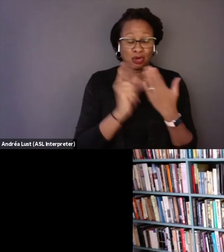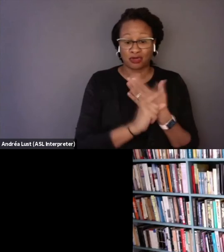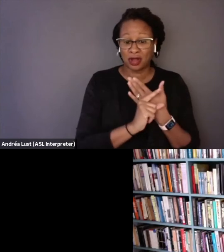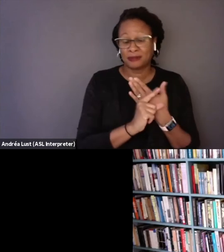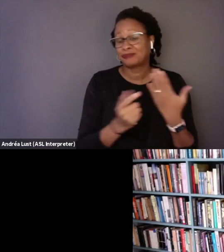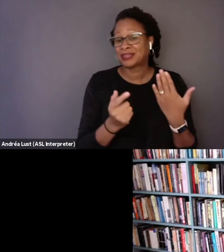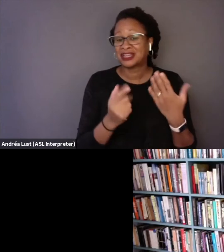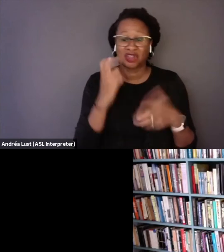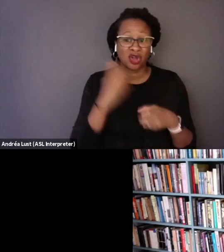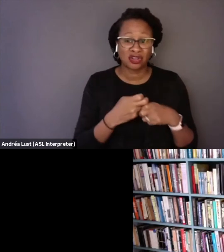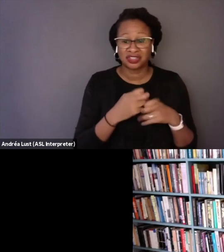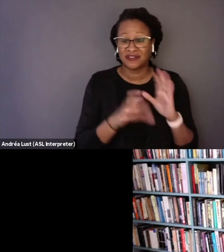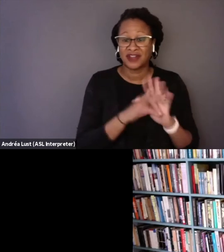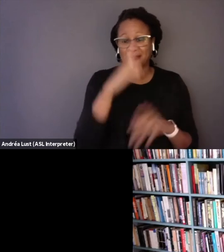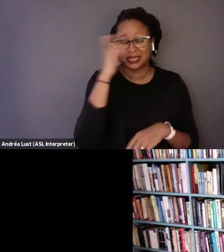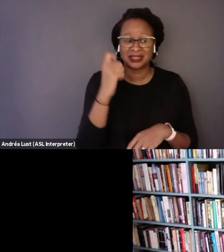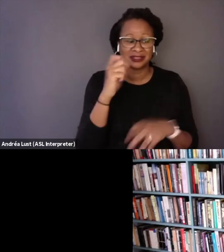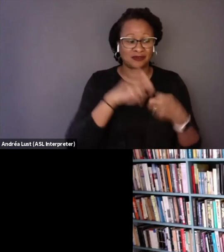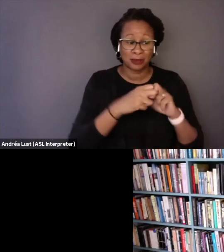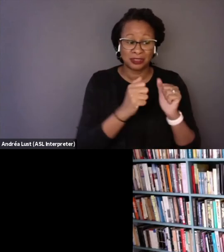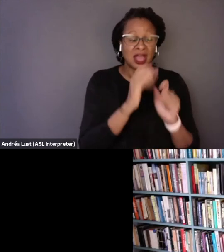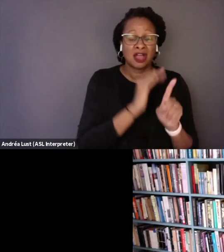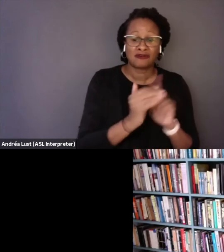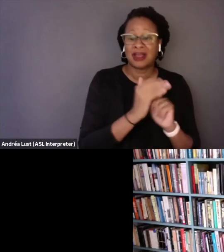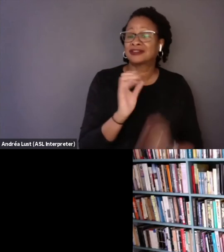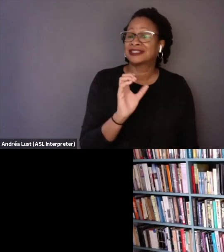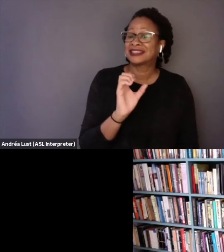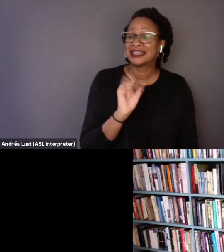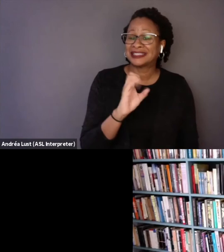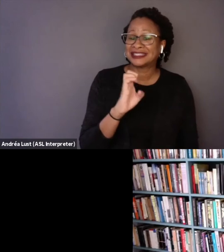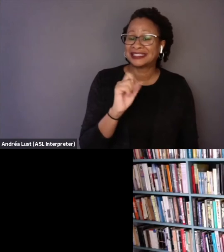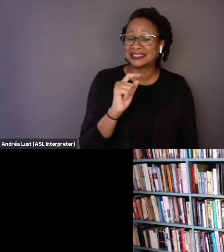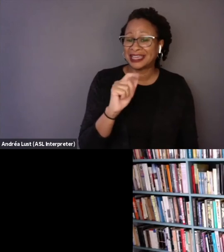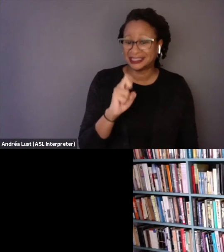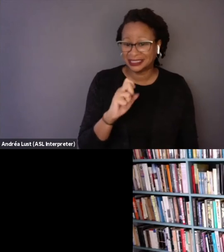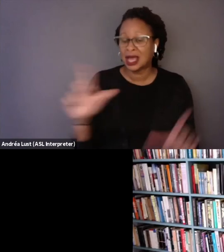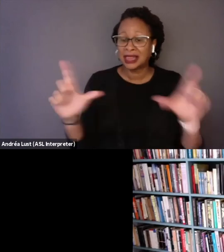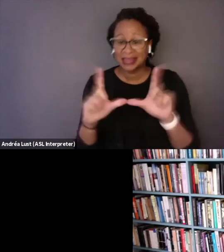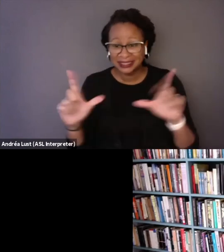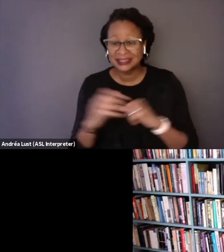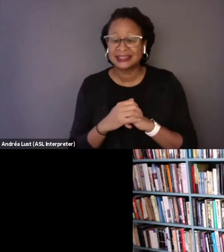issues around licenses, et cetera, et cetera. But more importantly,